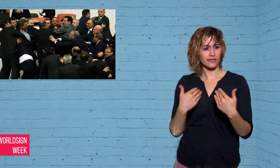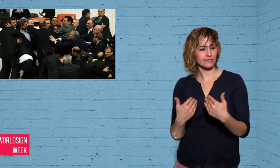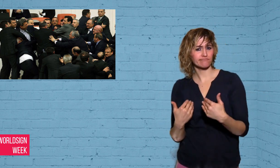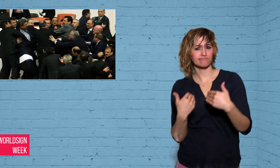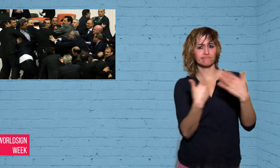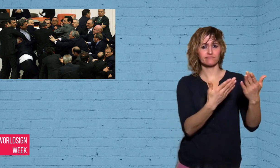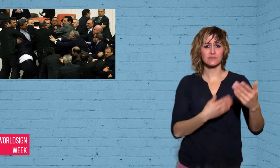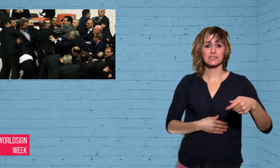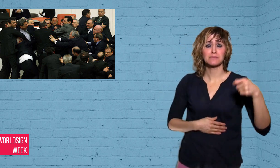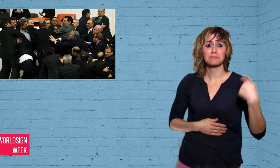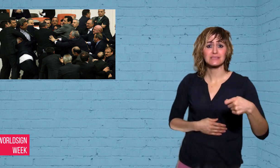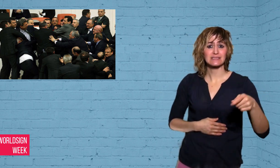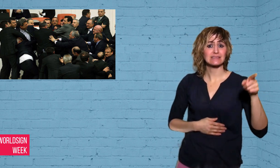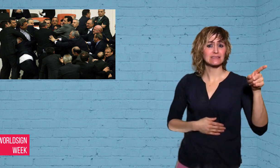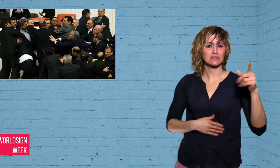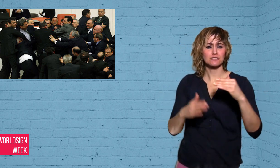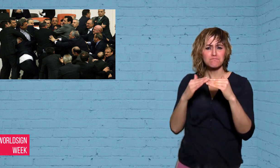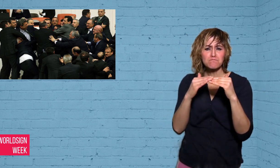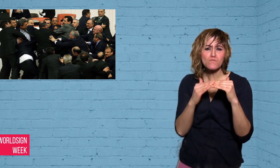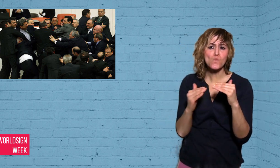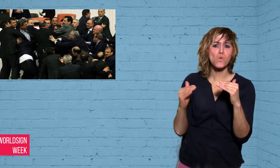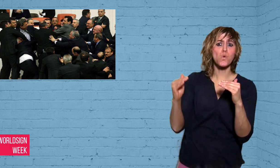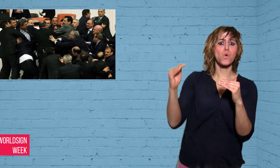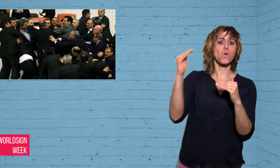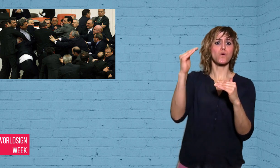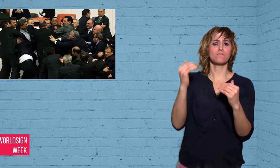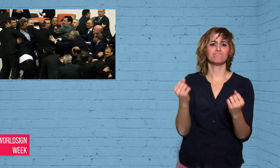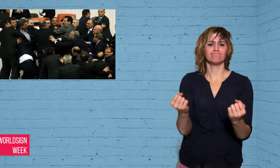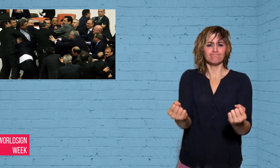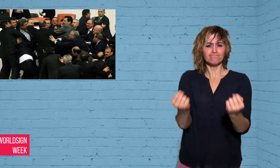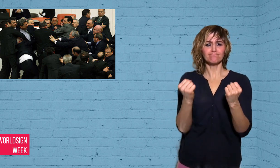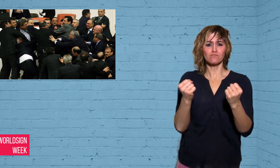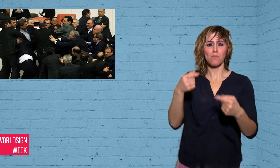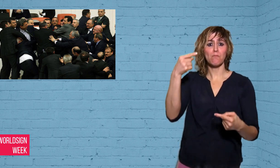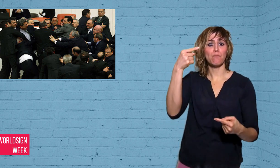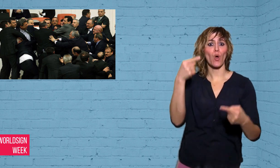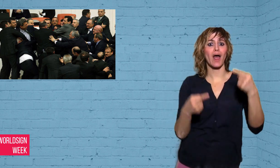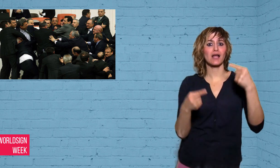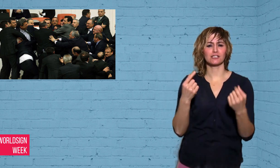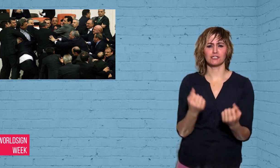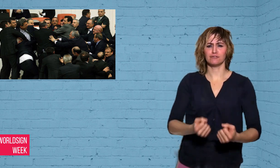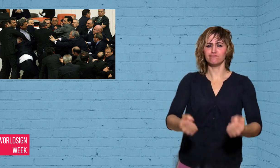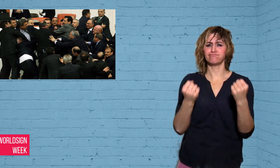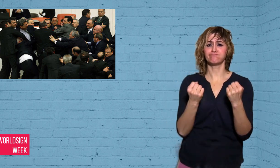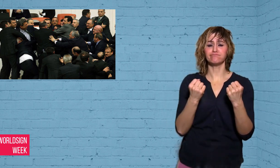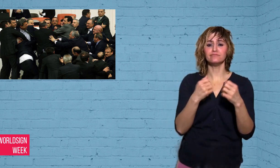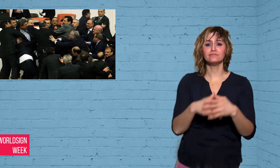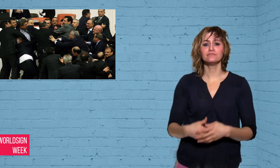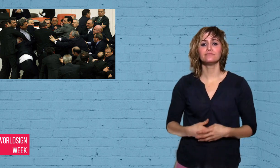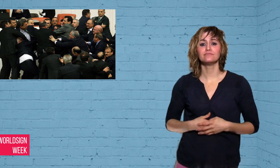powers. His argument was that strong